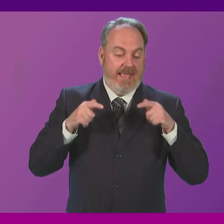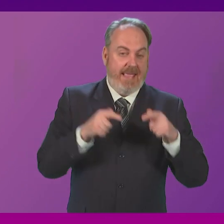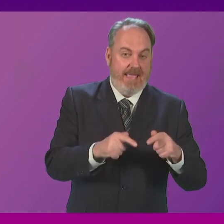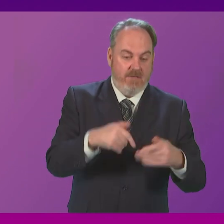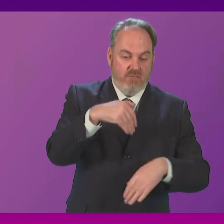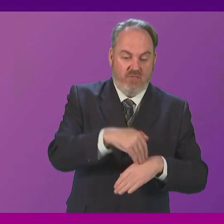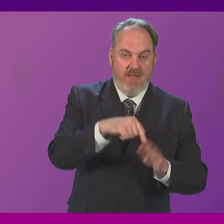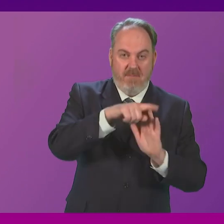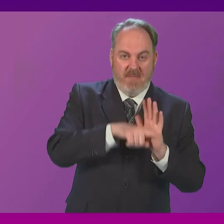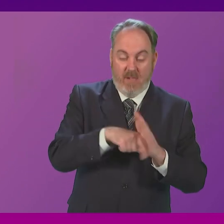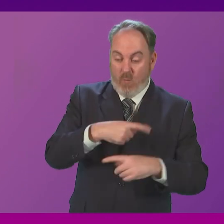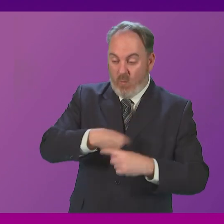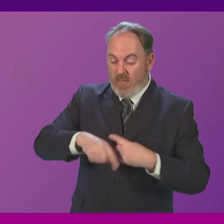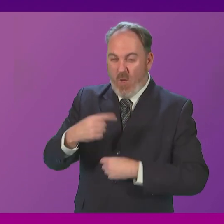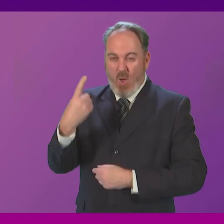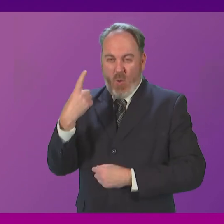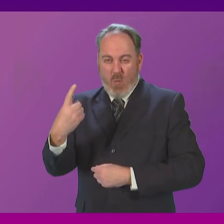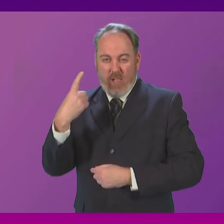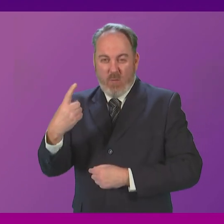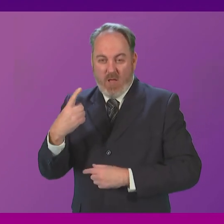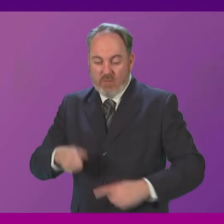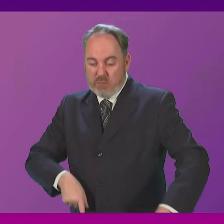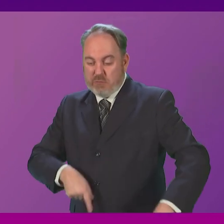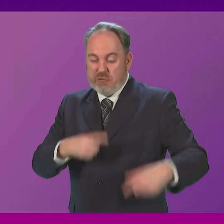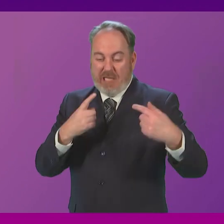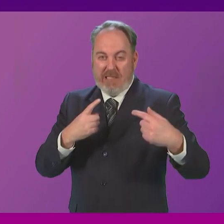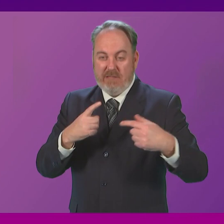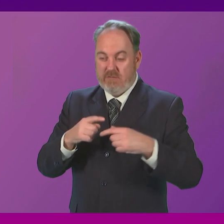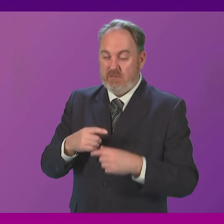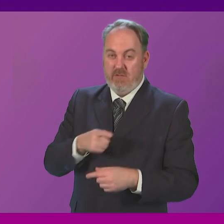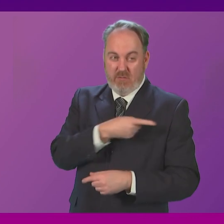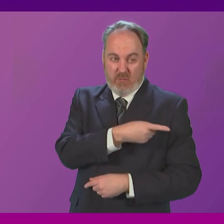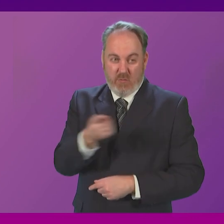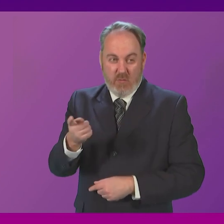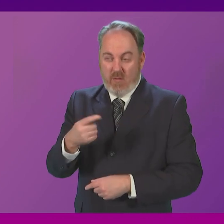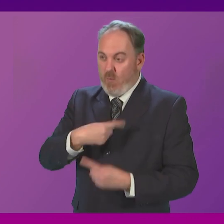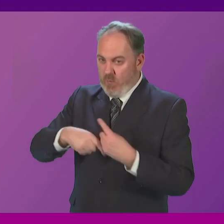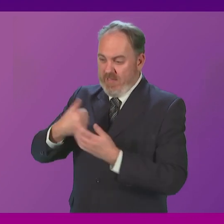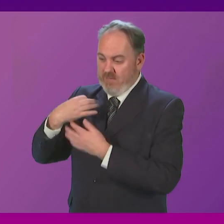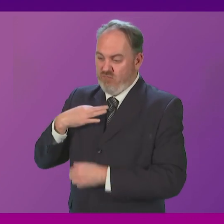are the only ones speaking up for the views of a clear majority of the Scottish public.